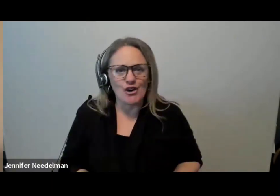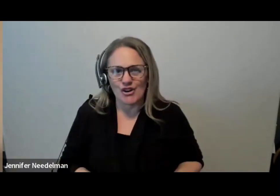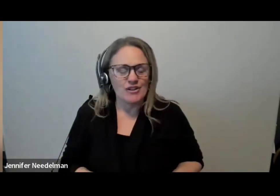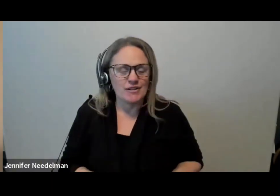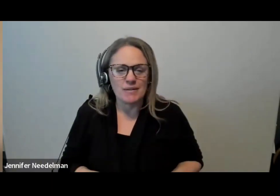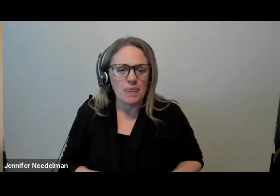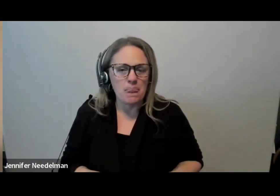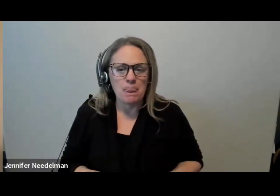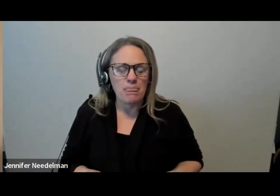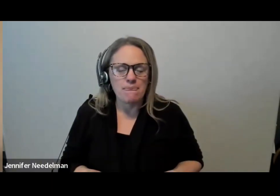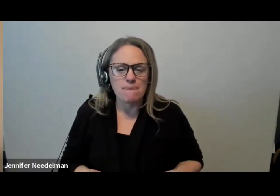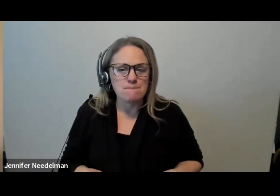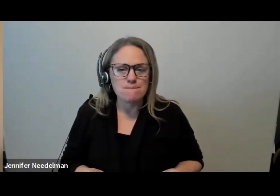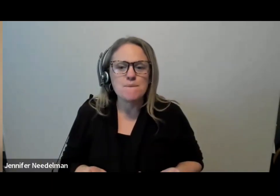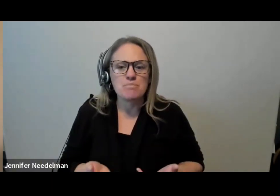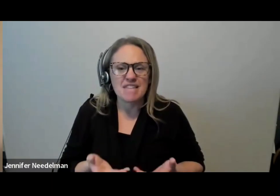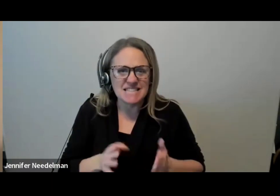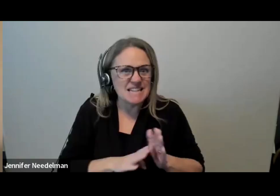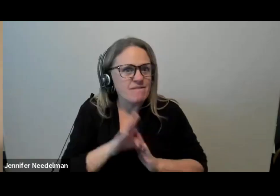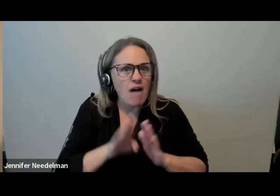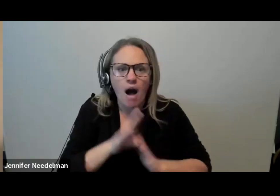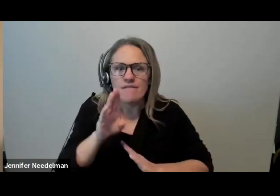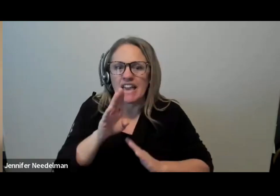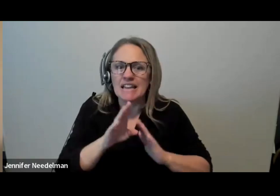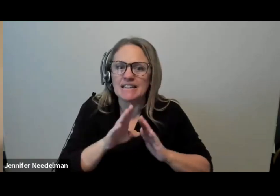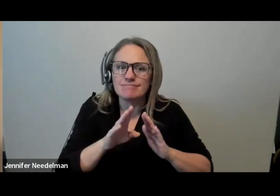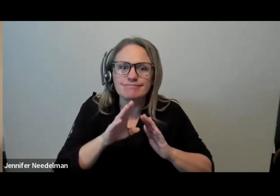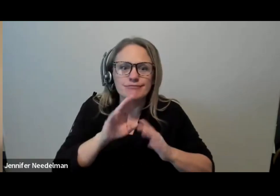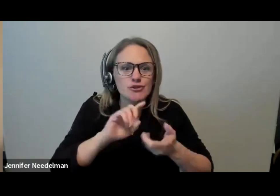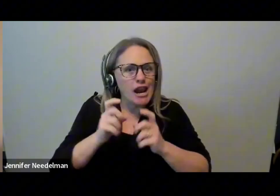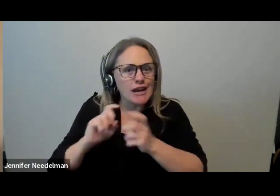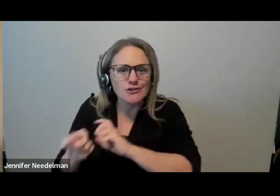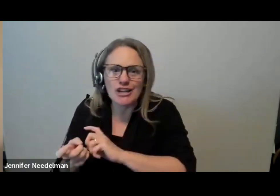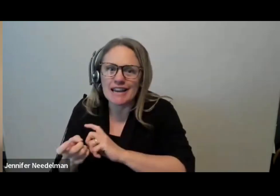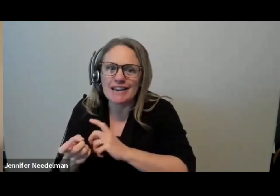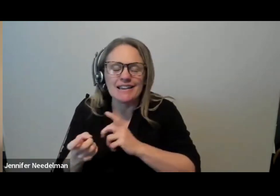because it's this, it's an evolving study. And through those partnerships, you know,